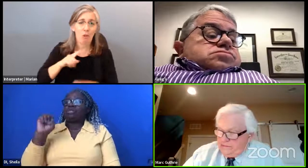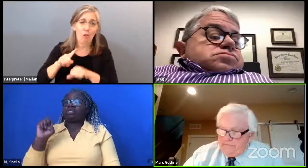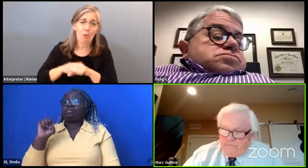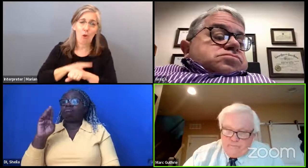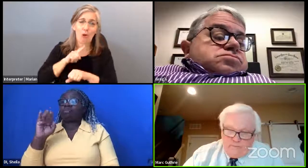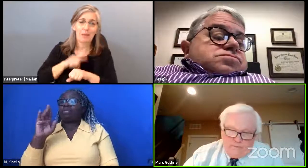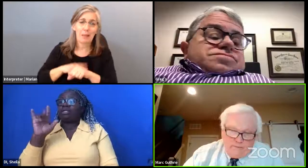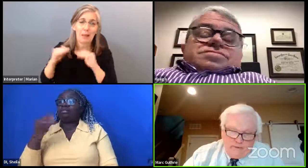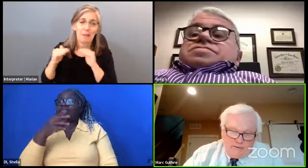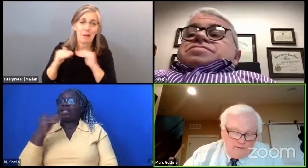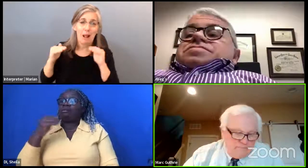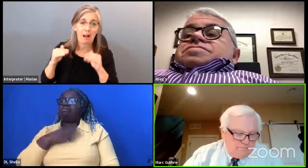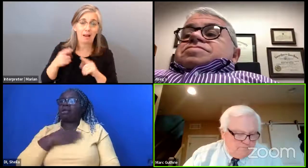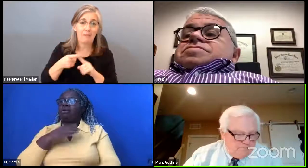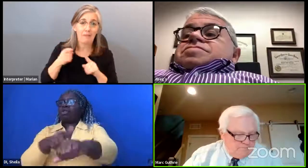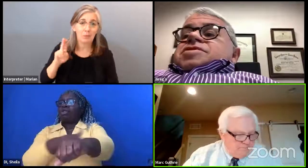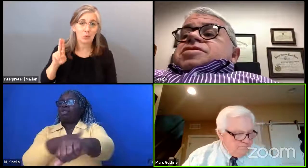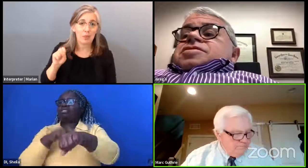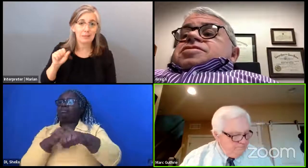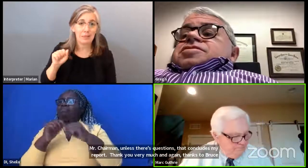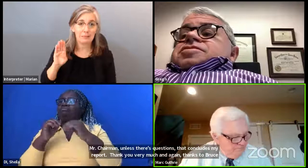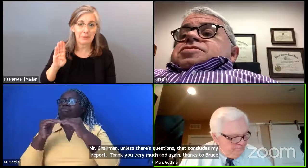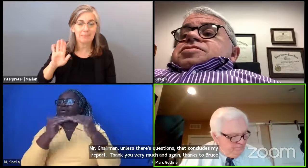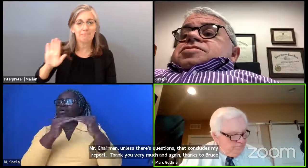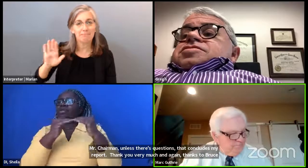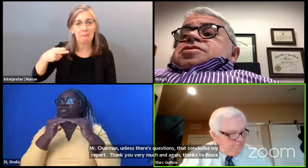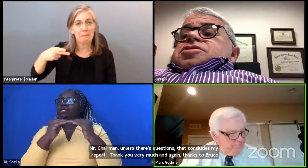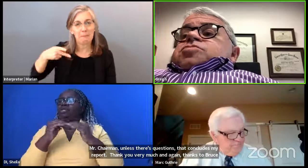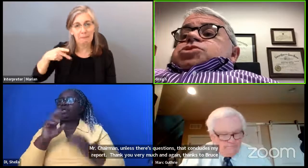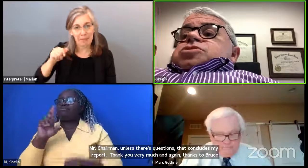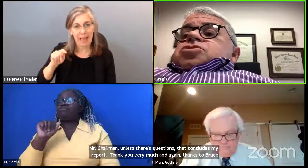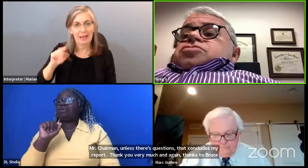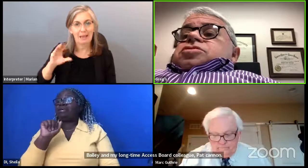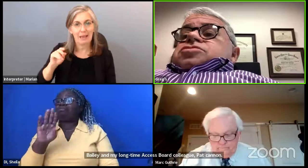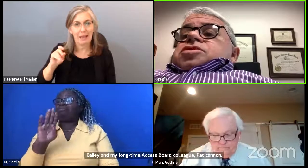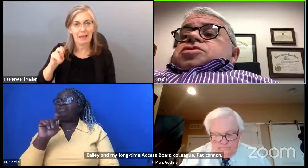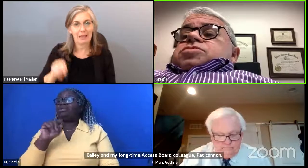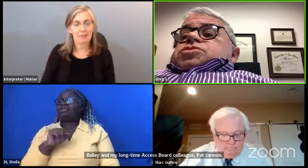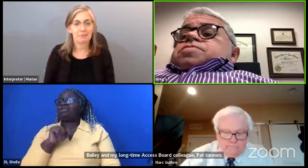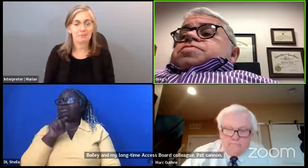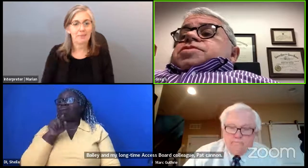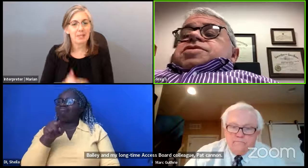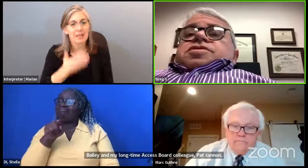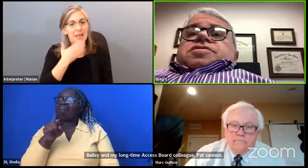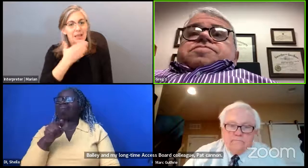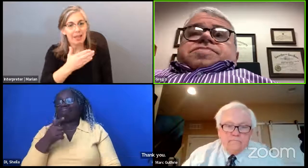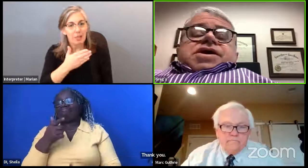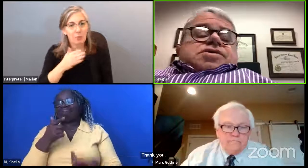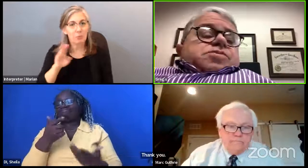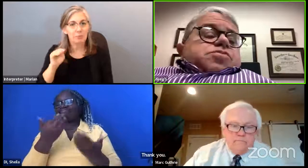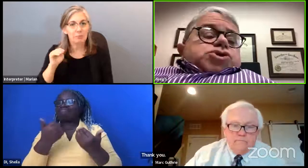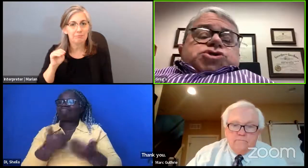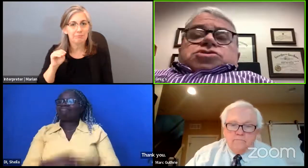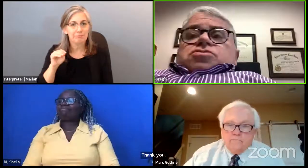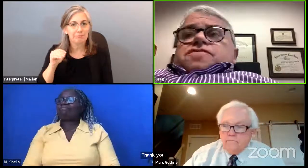Pat Cannon. Thank you. Thank you, Mr. Guthrie, and thank you, Mr. Cannon, we appreciate your